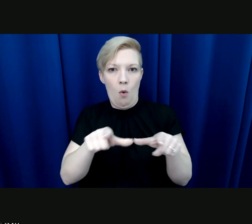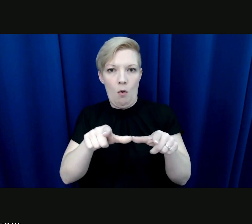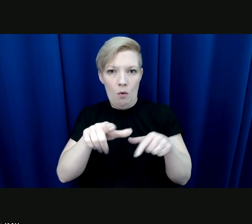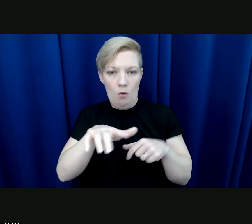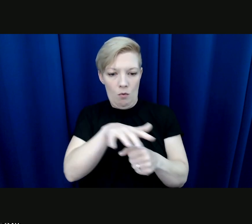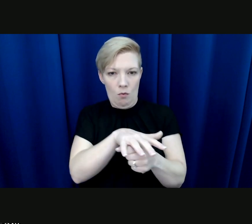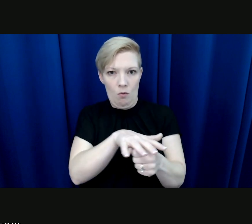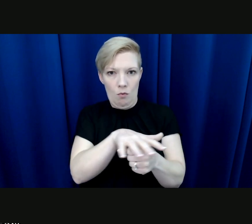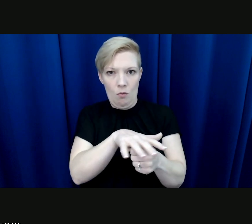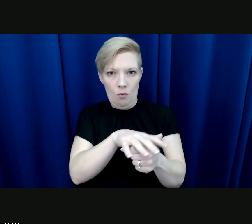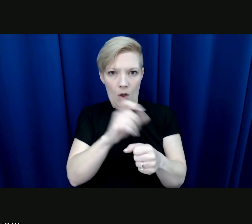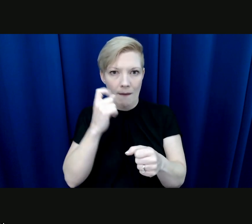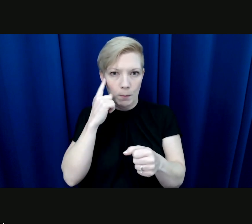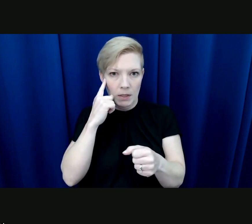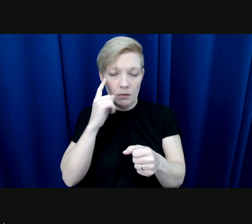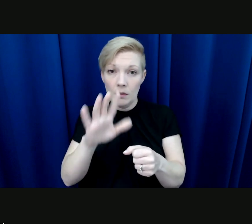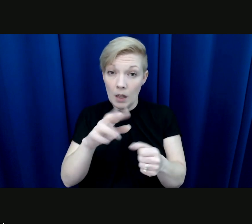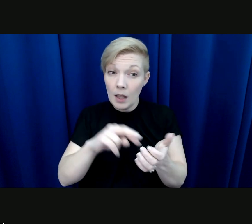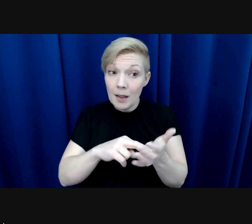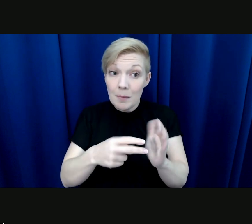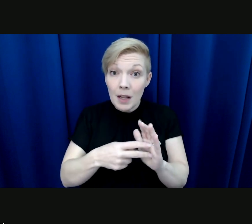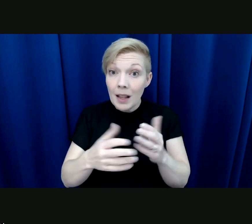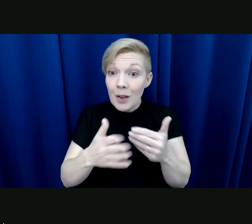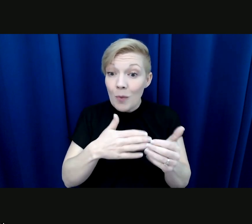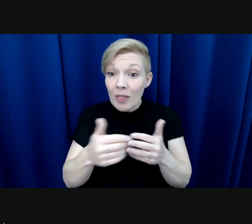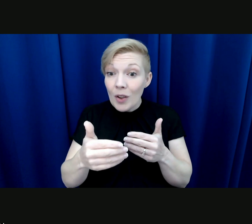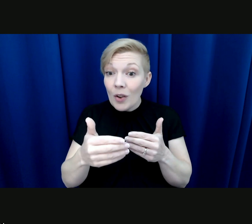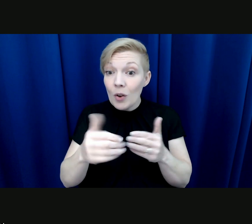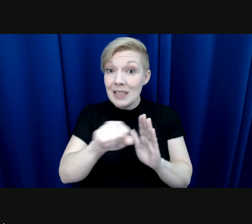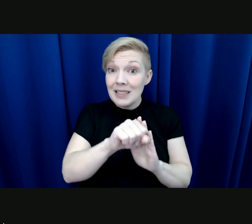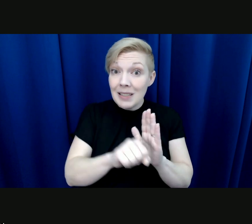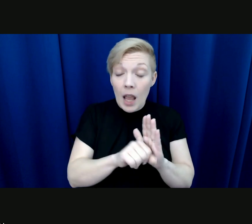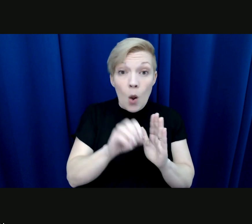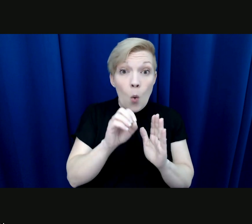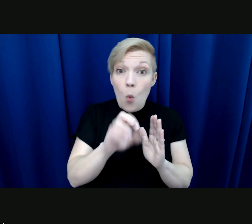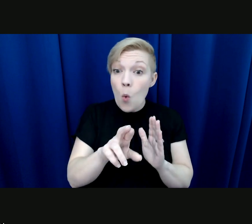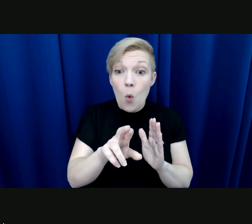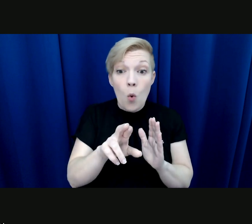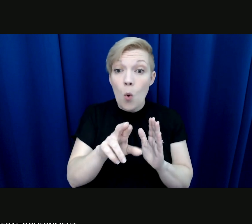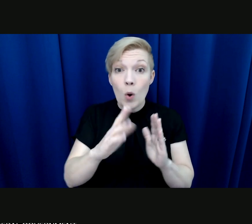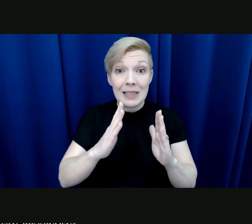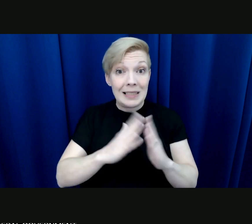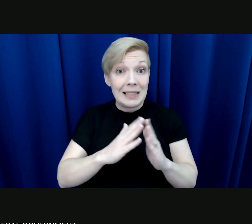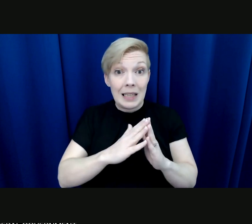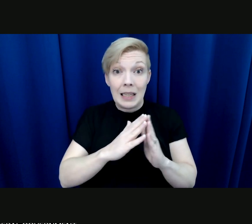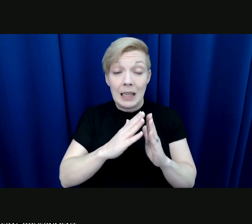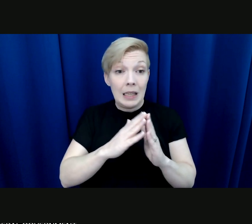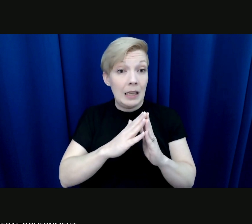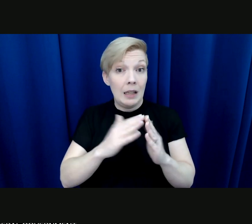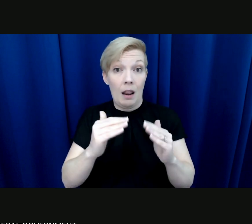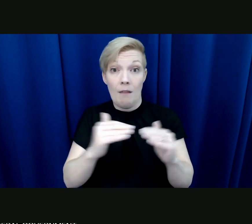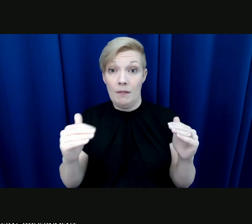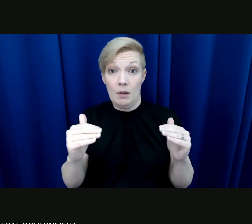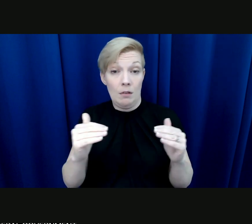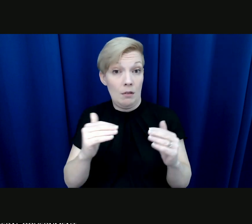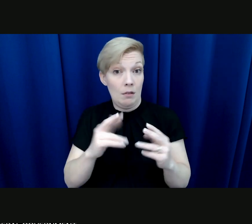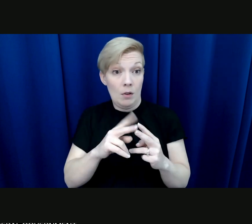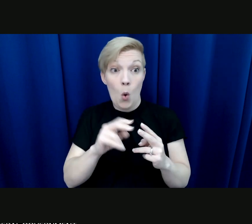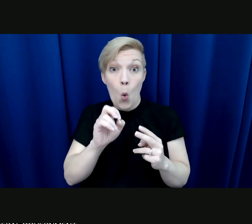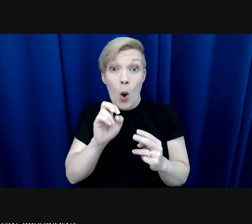and buy local governments, whether it's at a state, a city, town, even school board level.